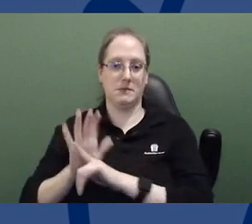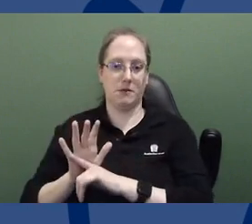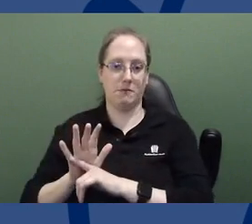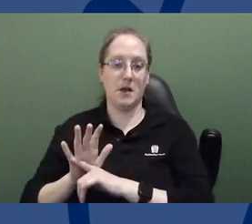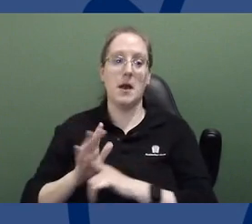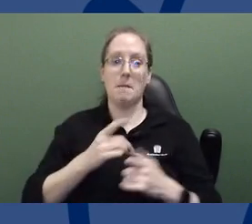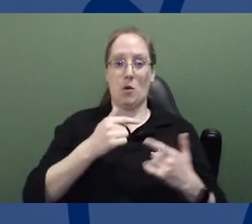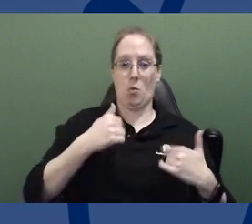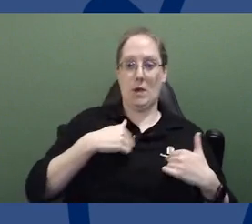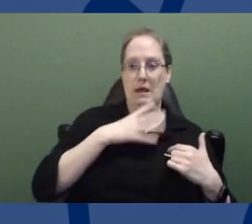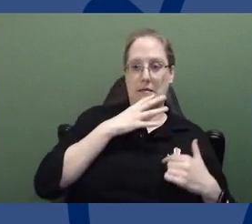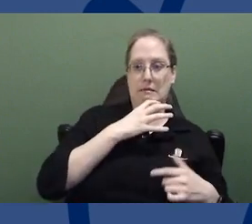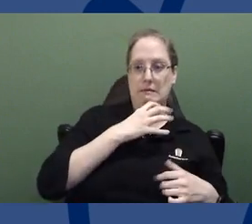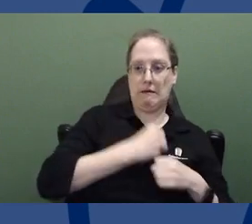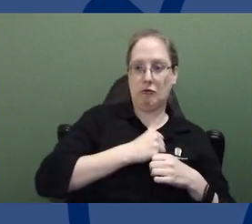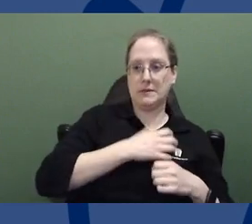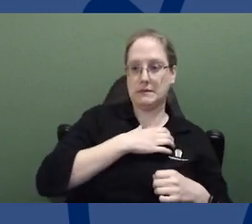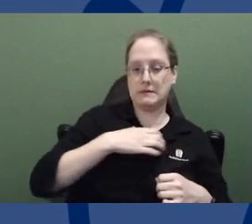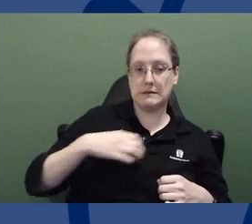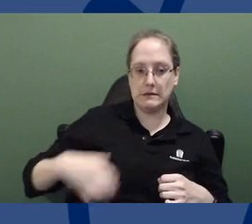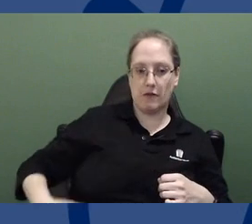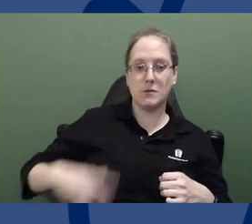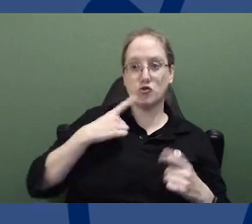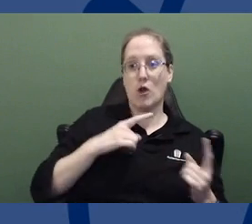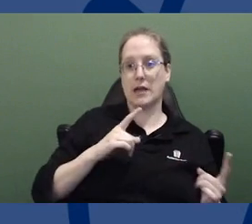and meeting some of those costs as well.